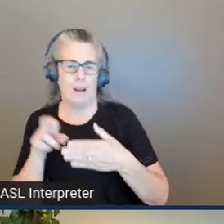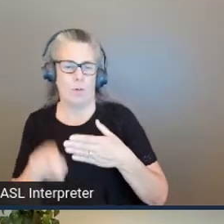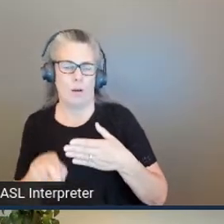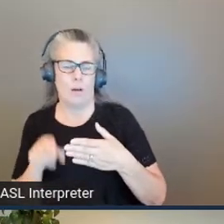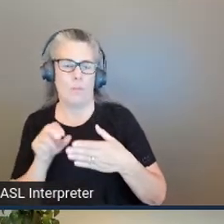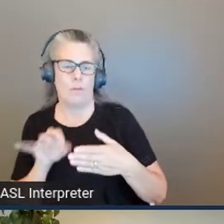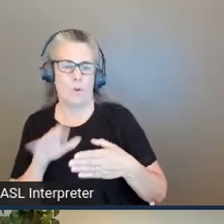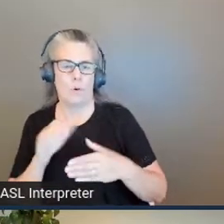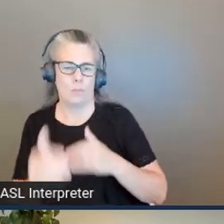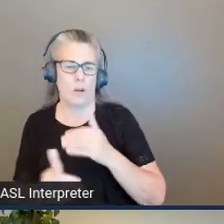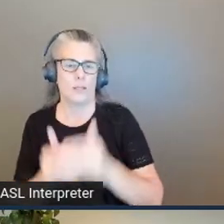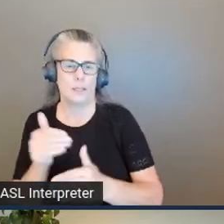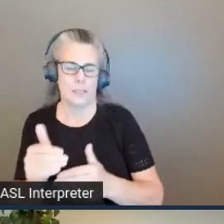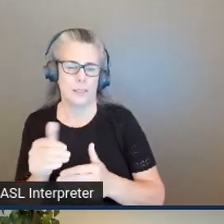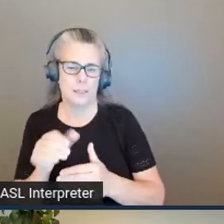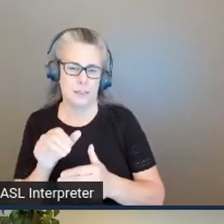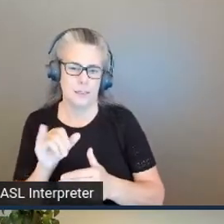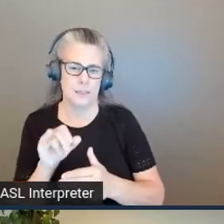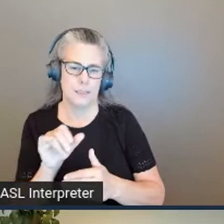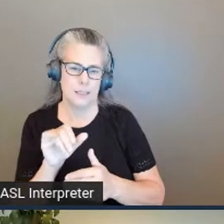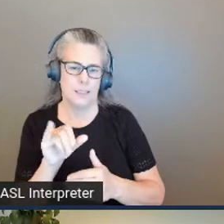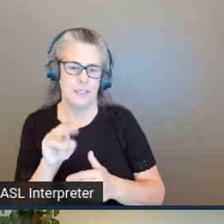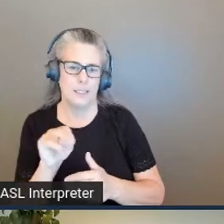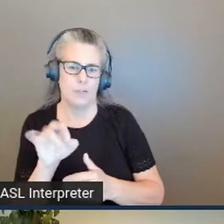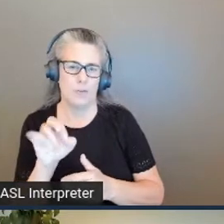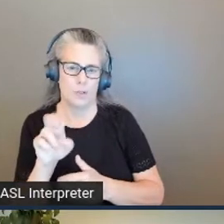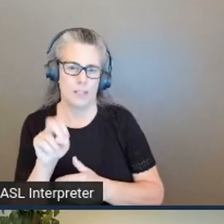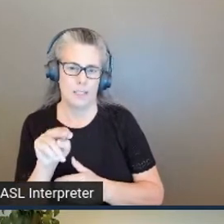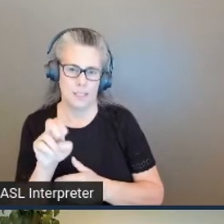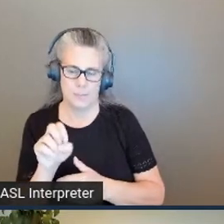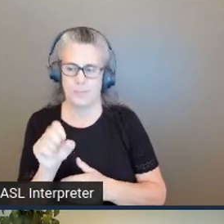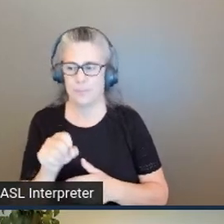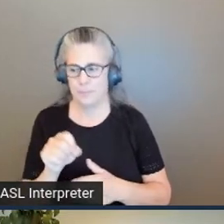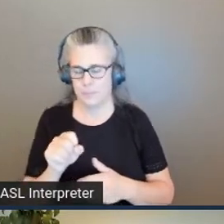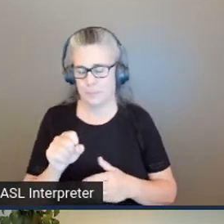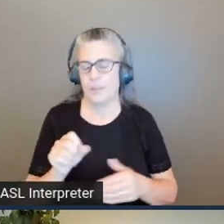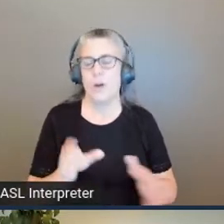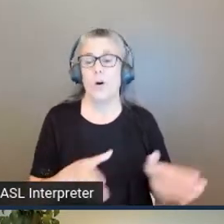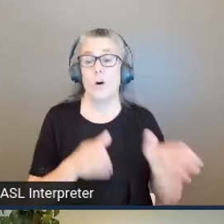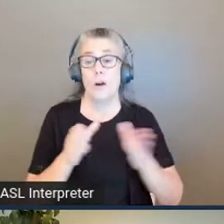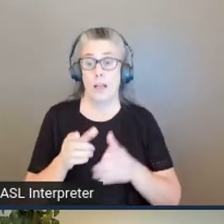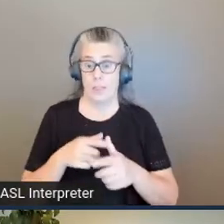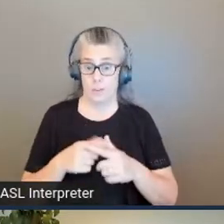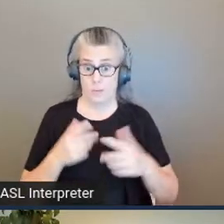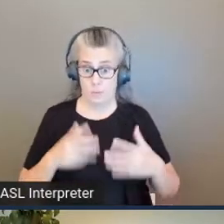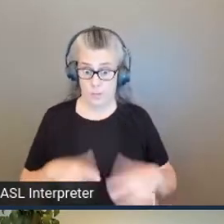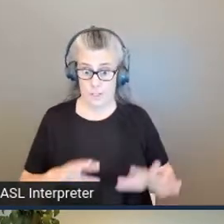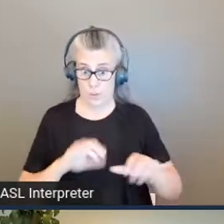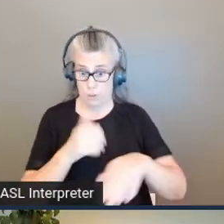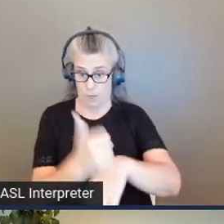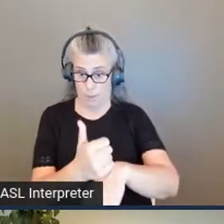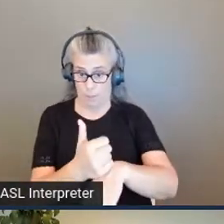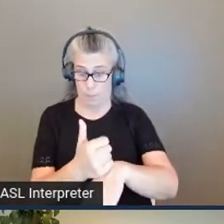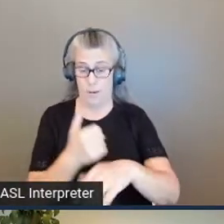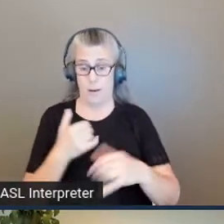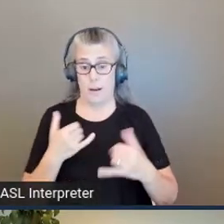And the thing, so now we've gone set up the endpoint. Now it's time to invoke it, right? So here there's a slight difference between